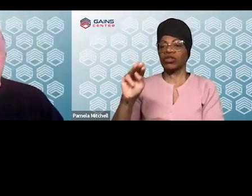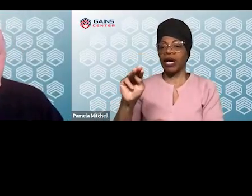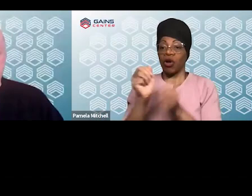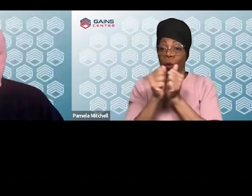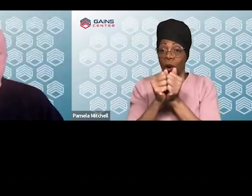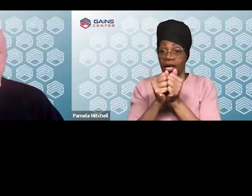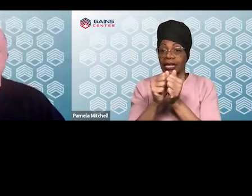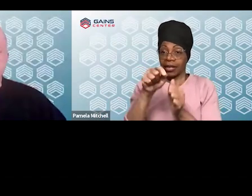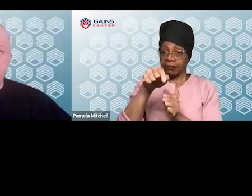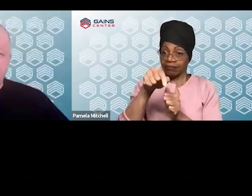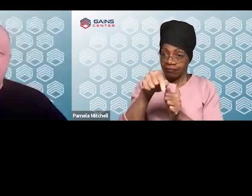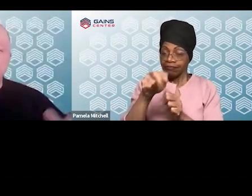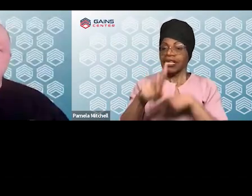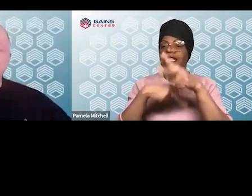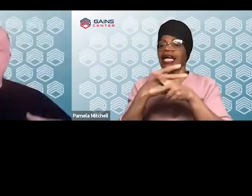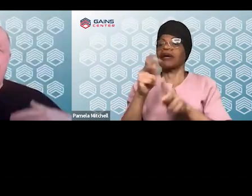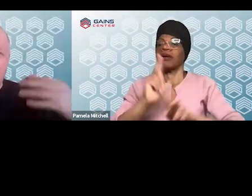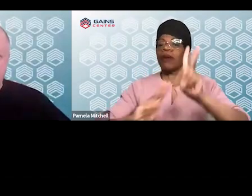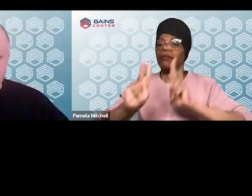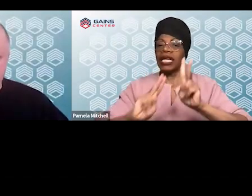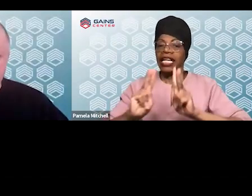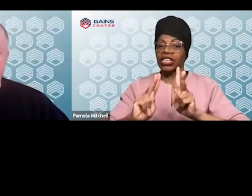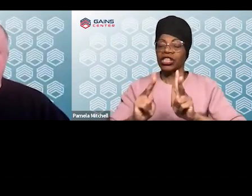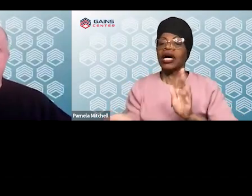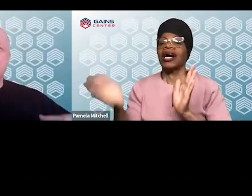And, as I said, this is an aspirational talk.